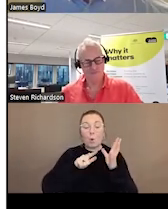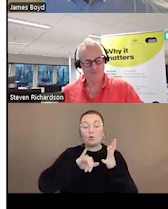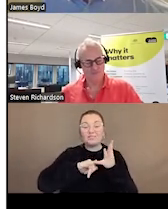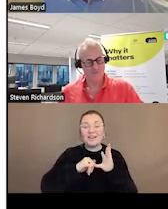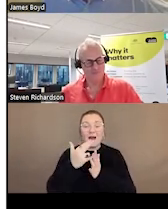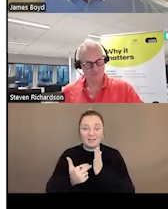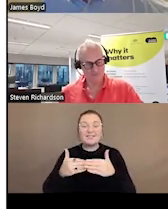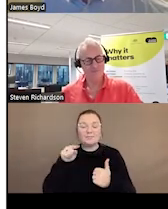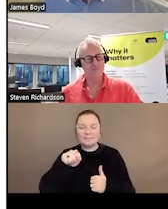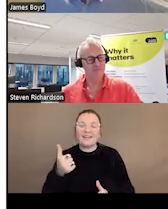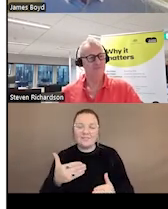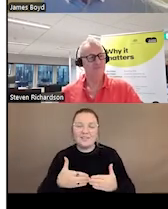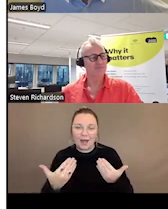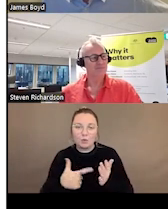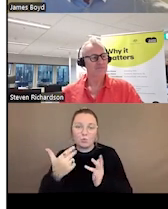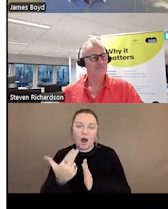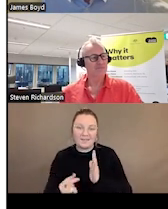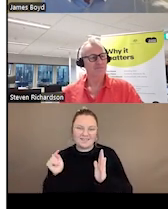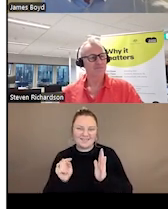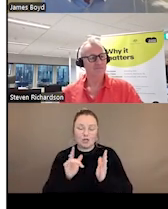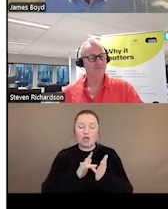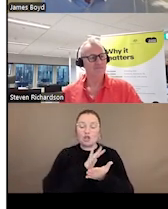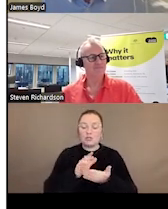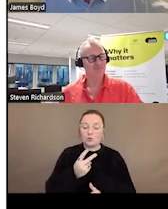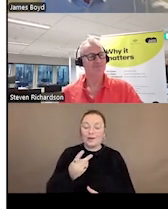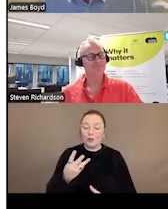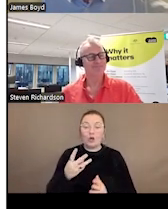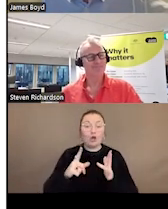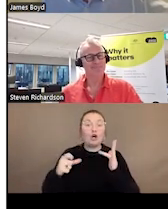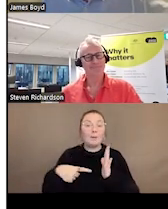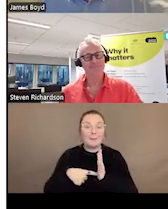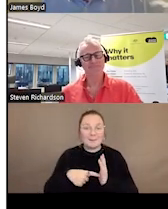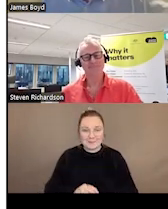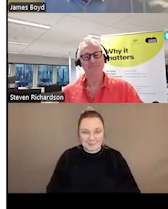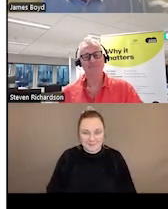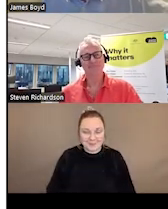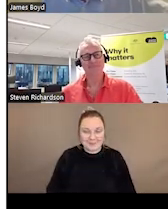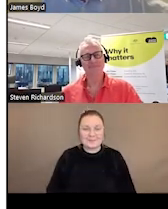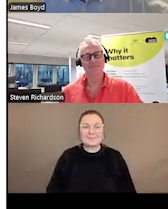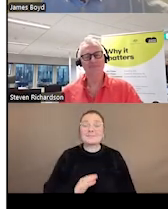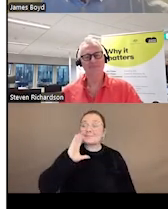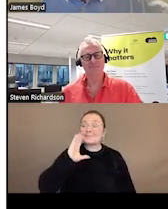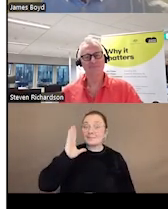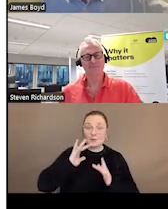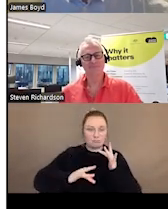Day to the Arts. Thursday, 23 October. This webinar is to really help you make the